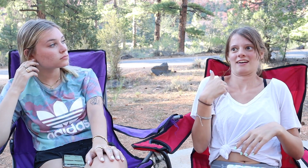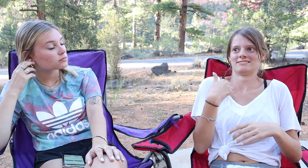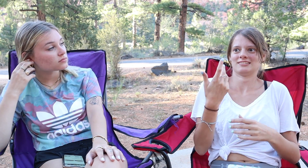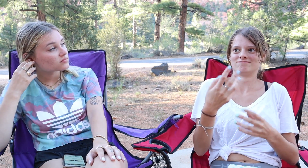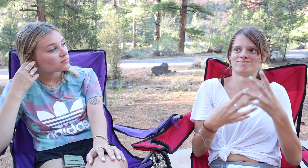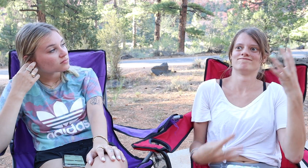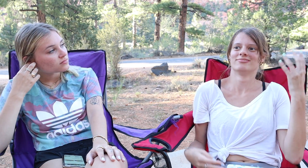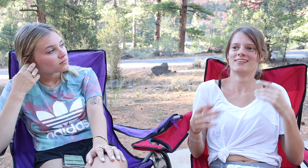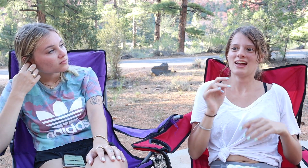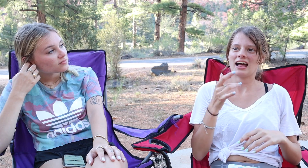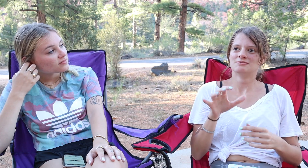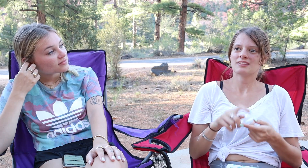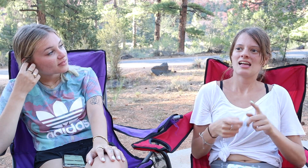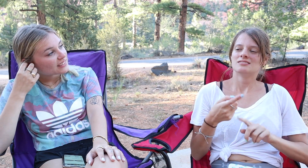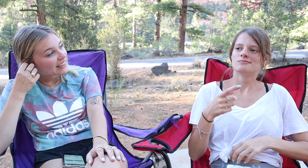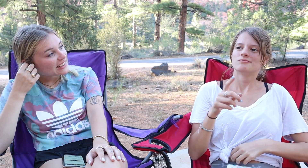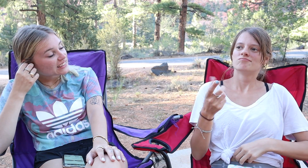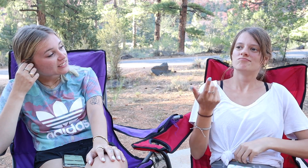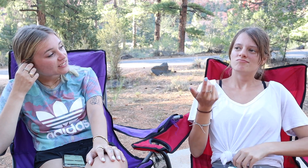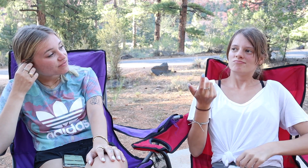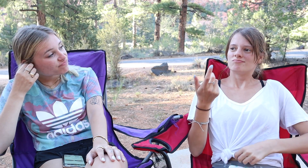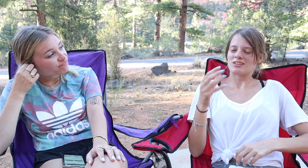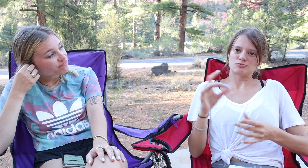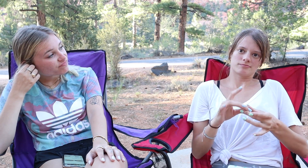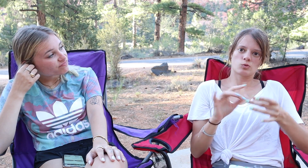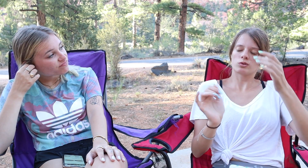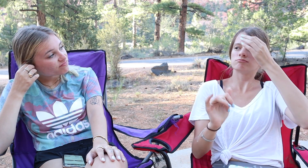K: I got tons of toxic friends and relationships in my lifetime